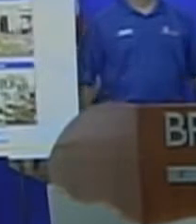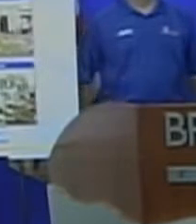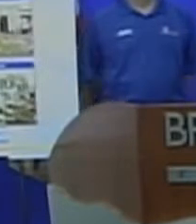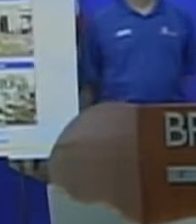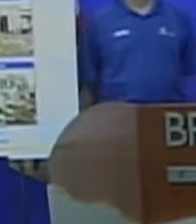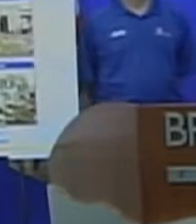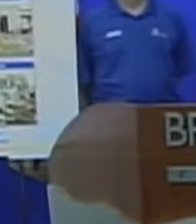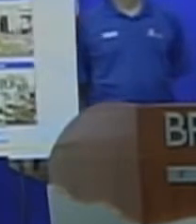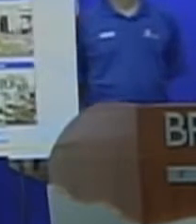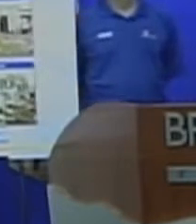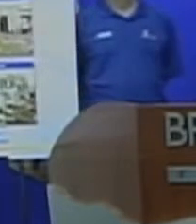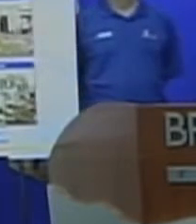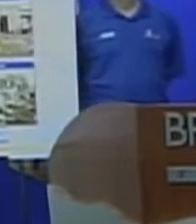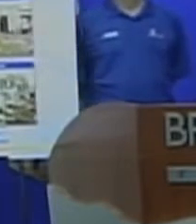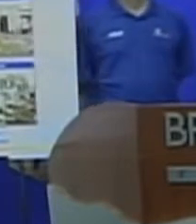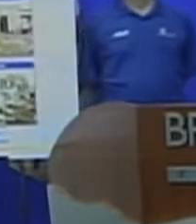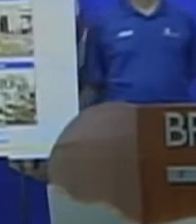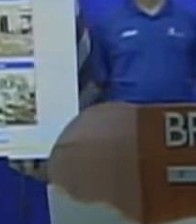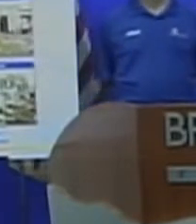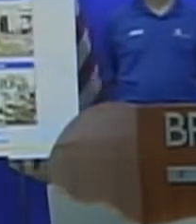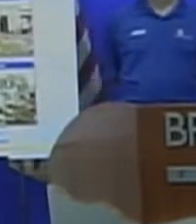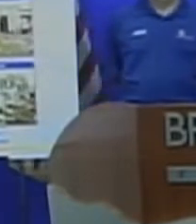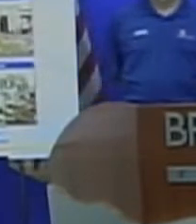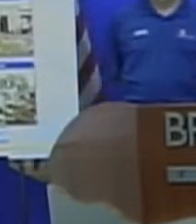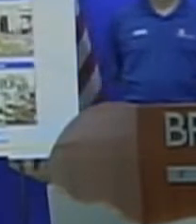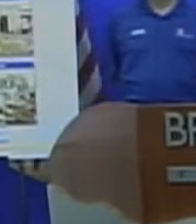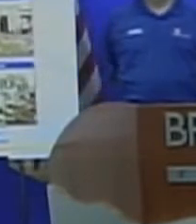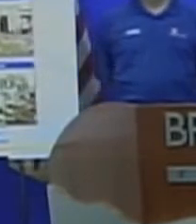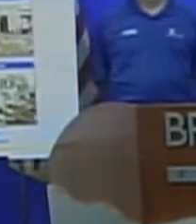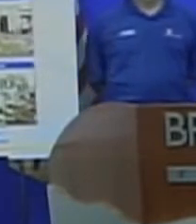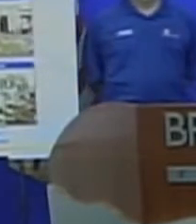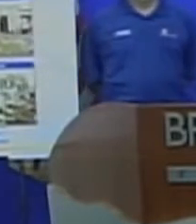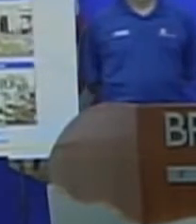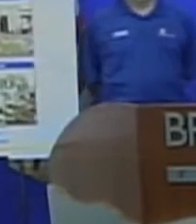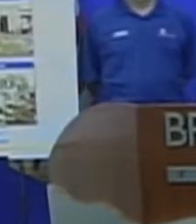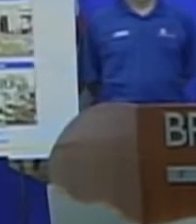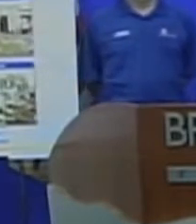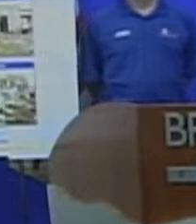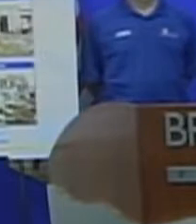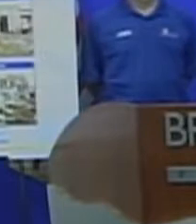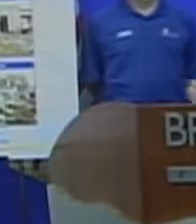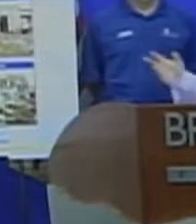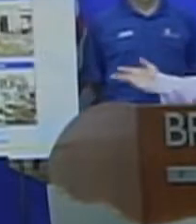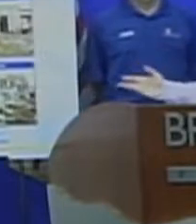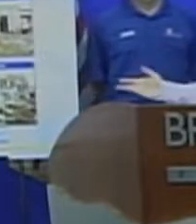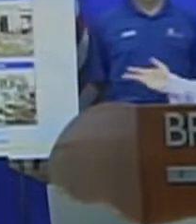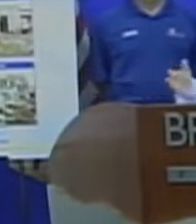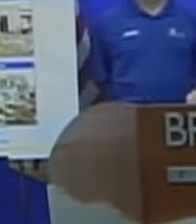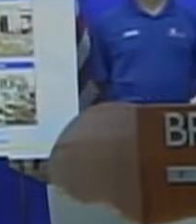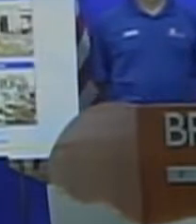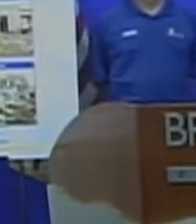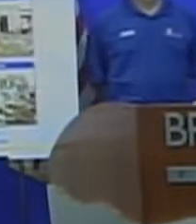BASICALLY THIS PROGRAM PROVIDE US A GRAPHICAL DISPLAY OF WHERE